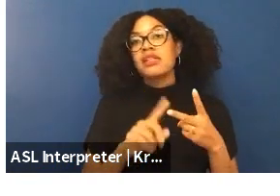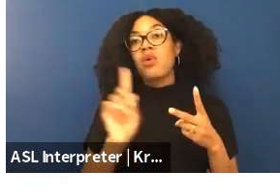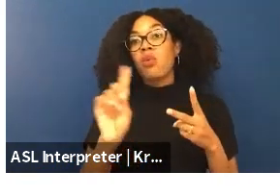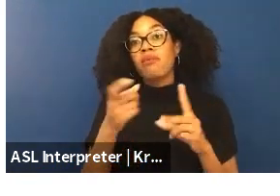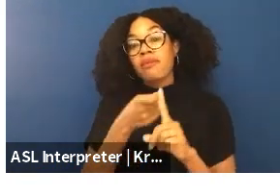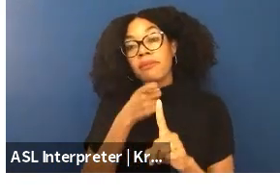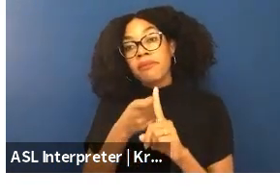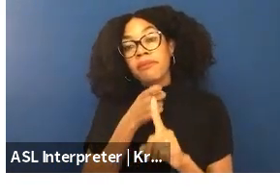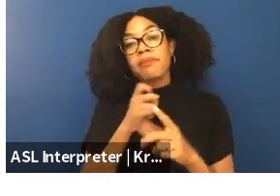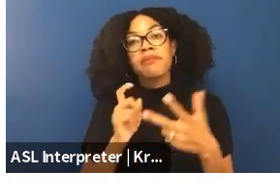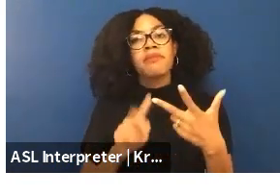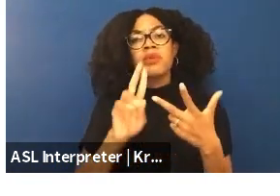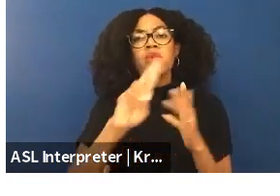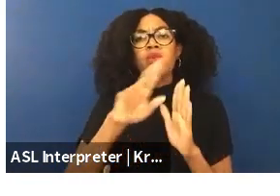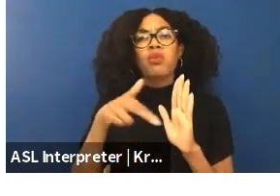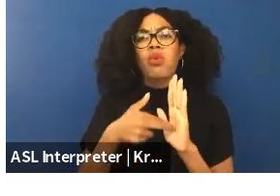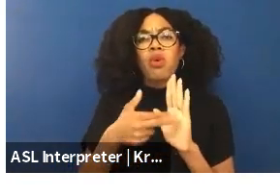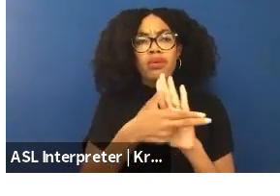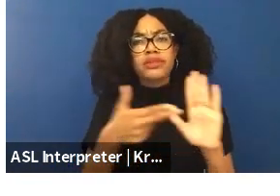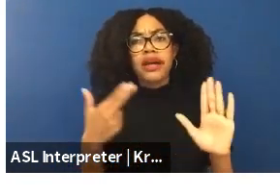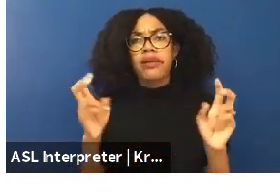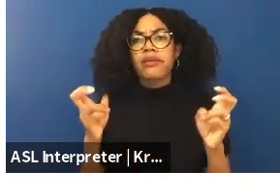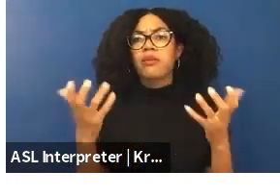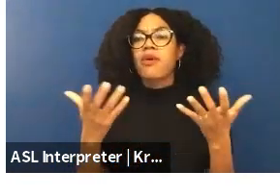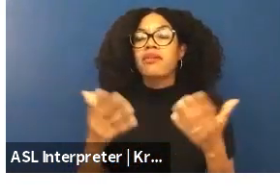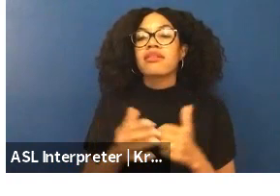in this work or what you're hoping to get out of this session, feel free to participate is what